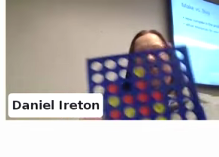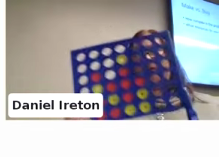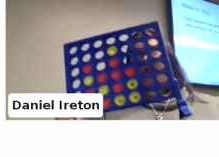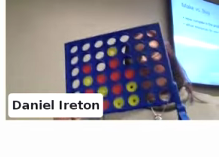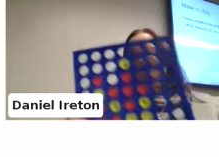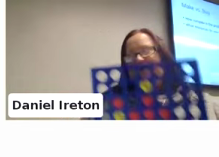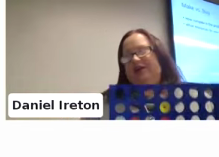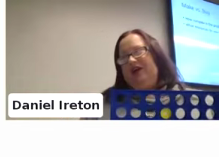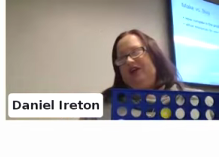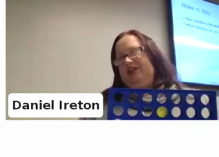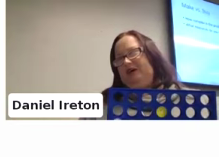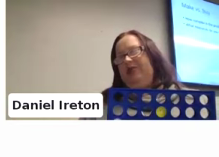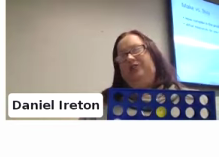But no, even someone who is born totally blind can in fact play tactile connect four.